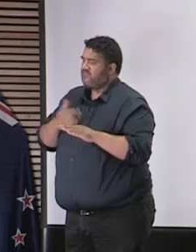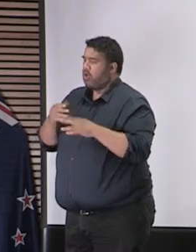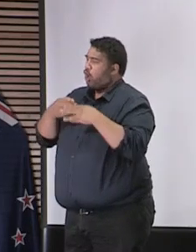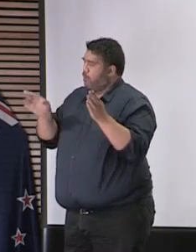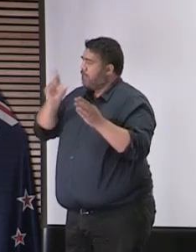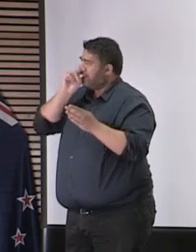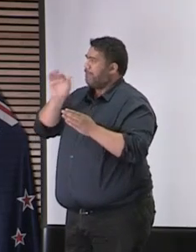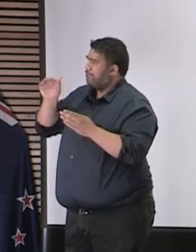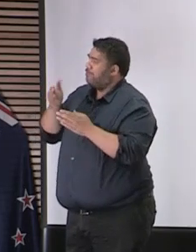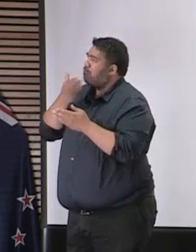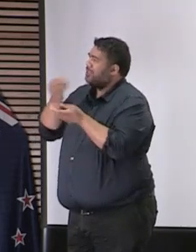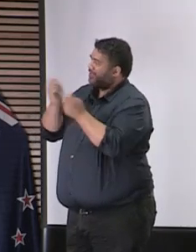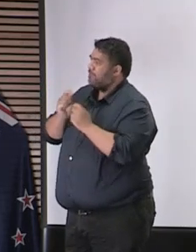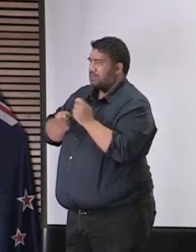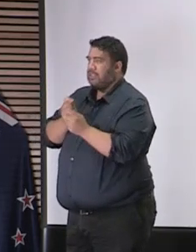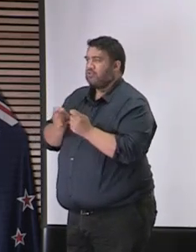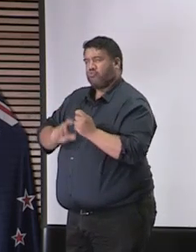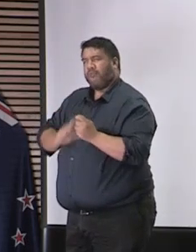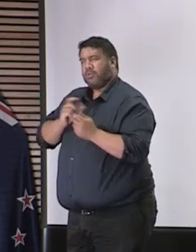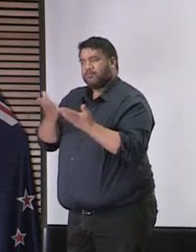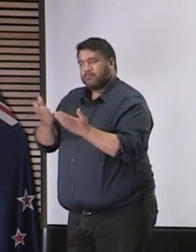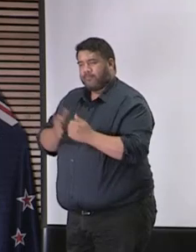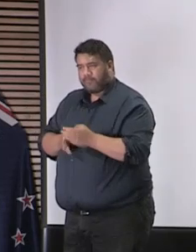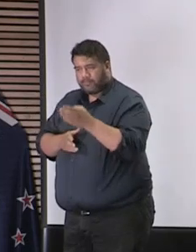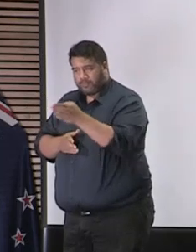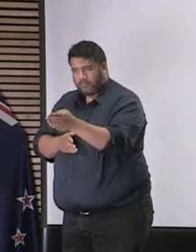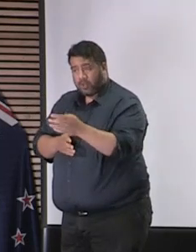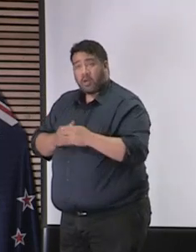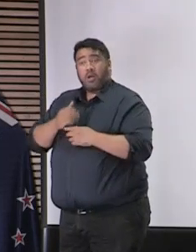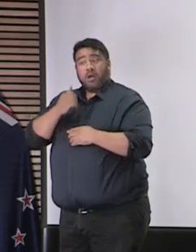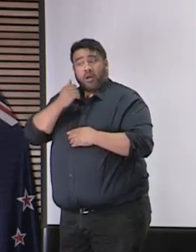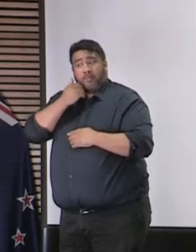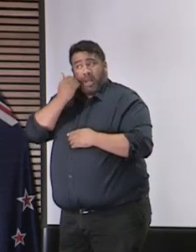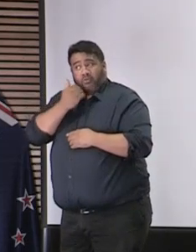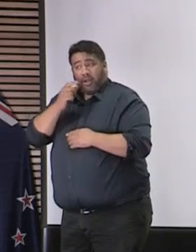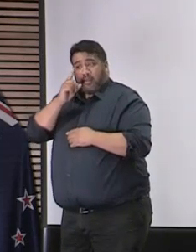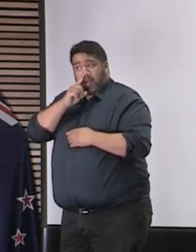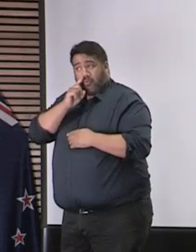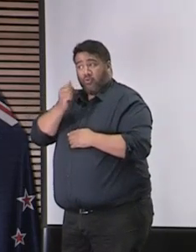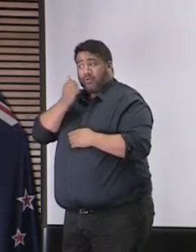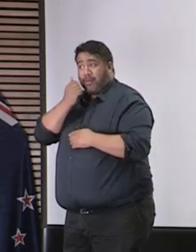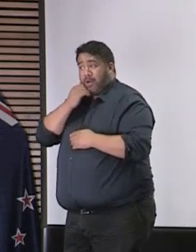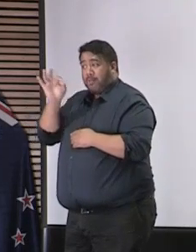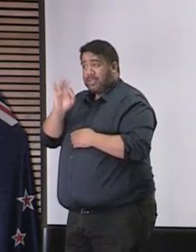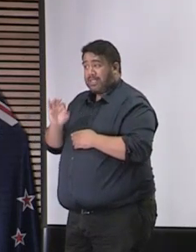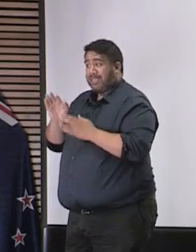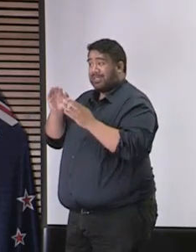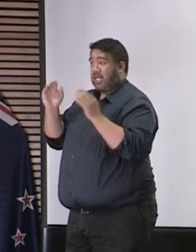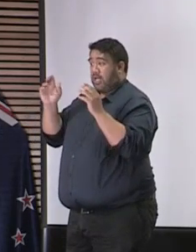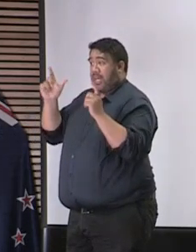so don't feel any of that or any his tans in -- less tens